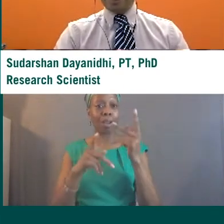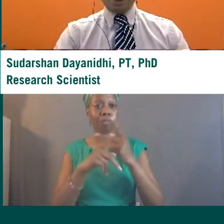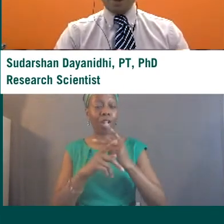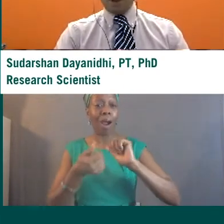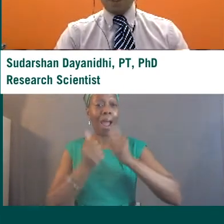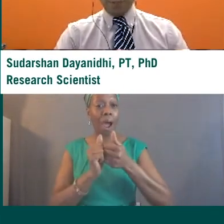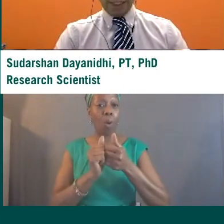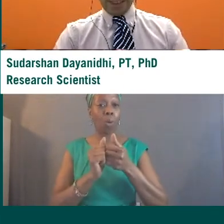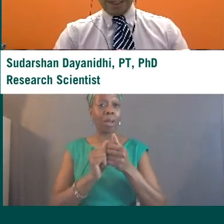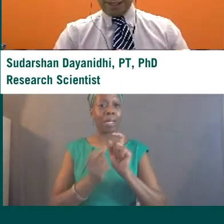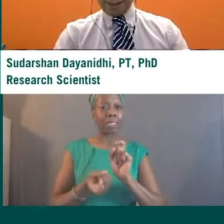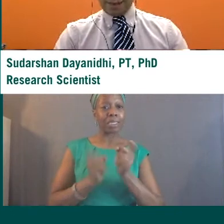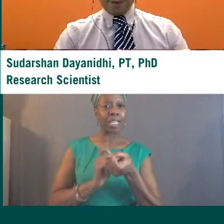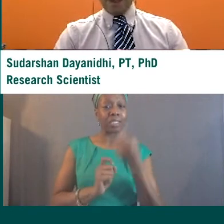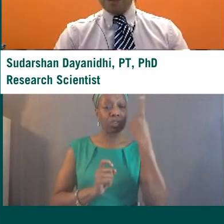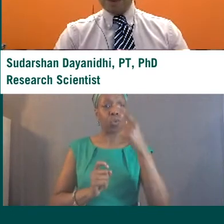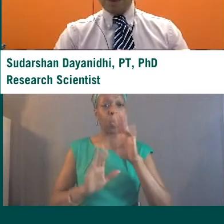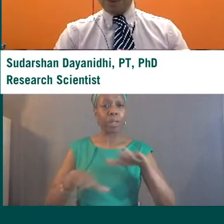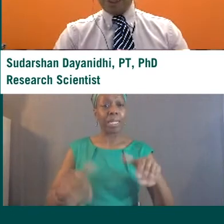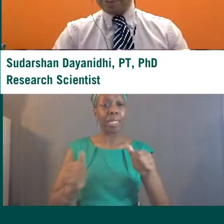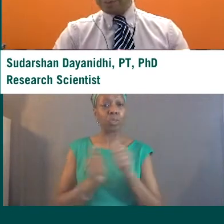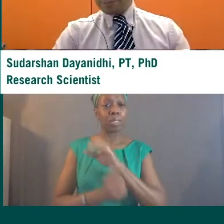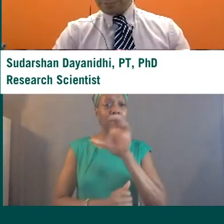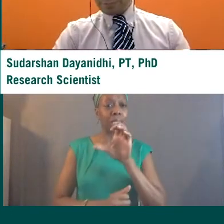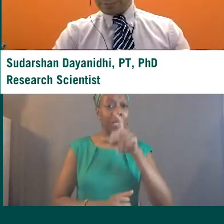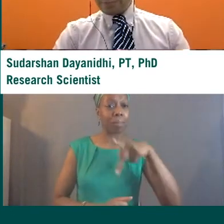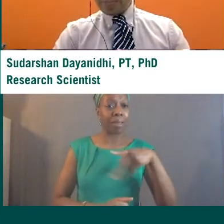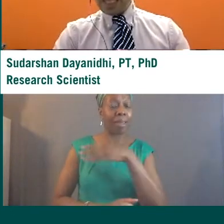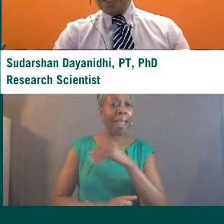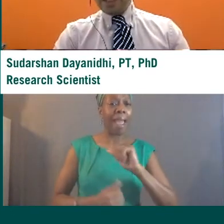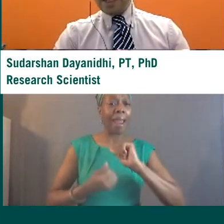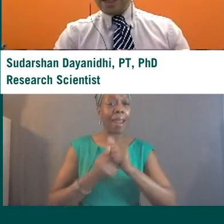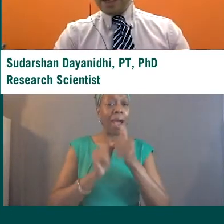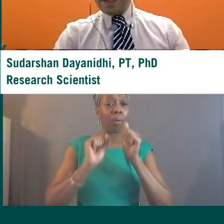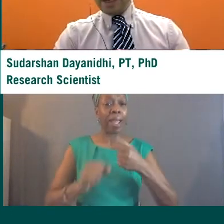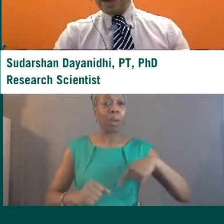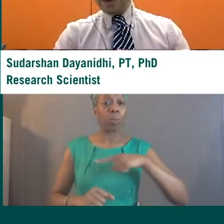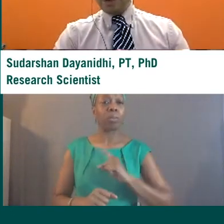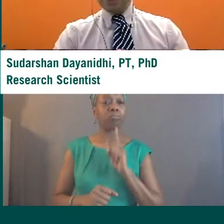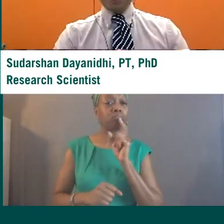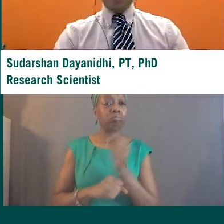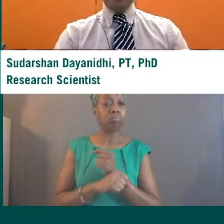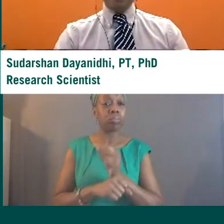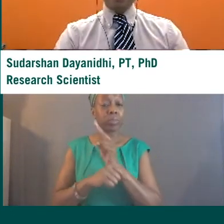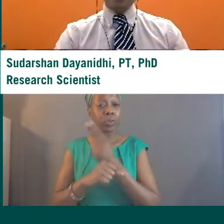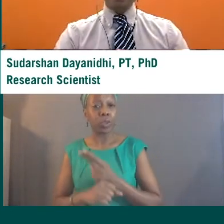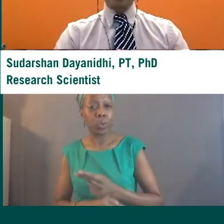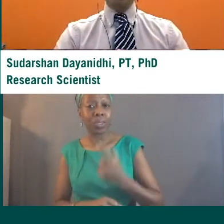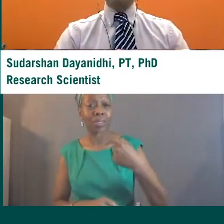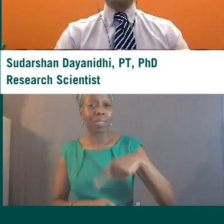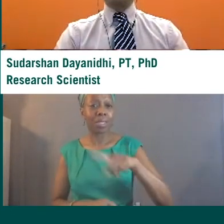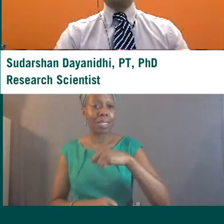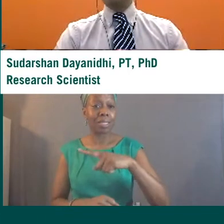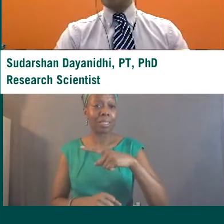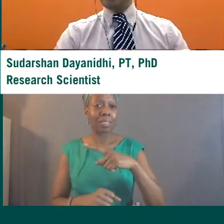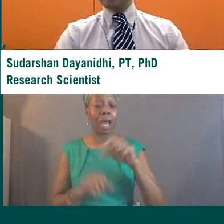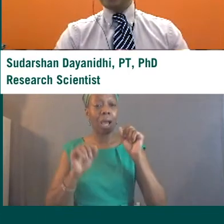and you come home and life was good again. And then two days later, your muscles start complaining.